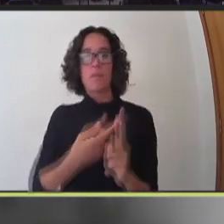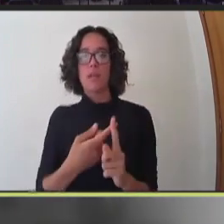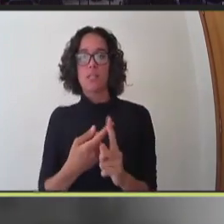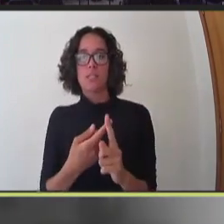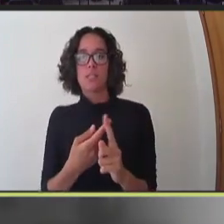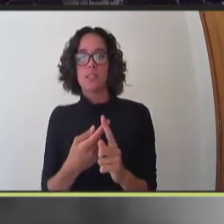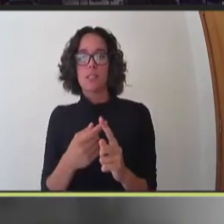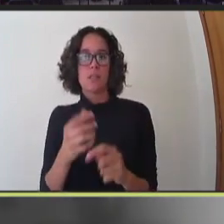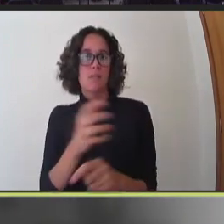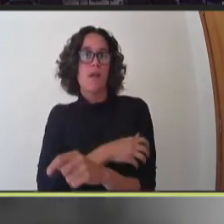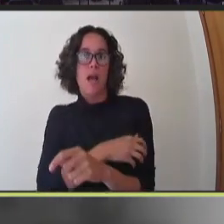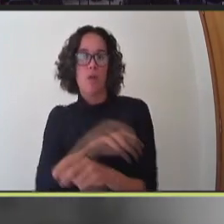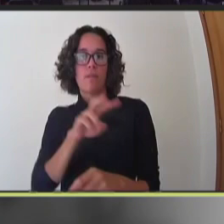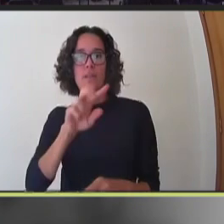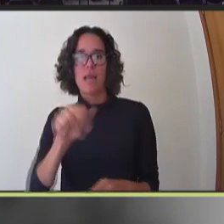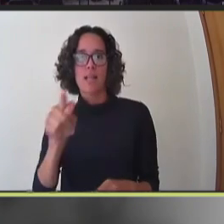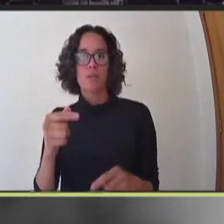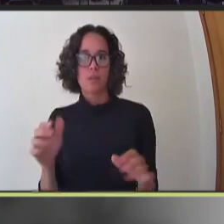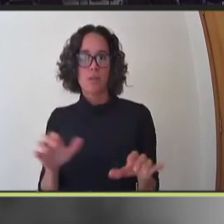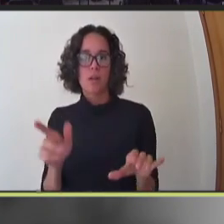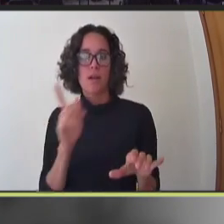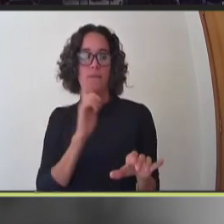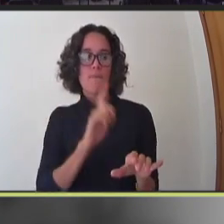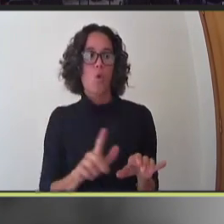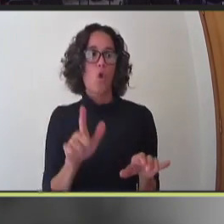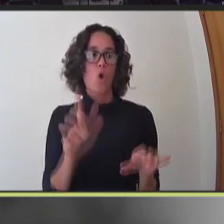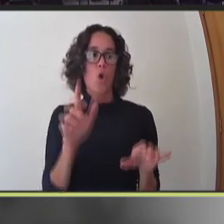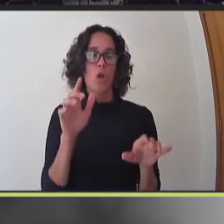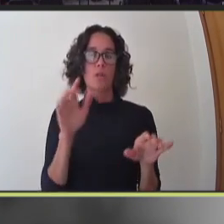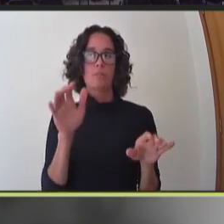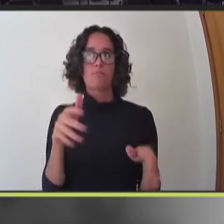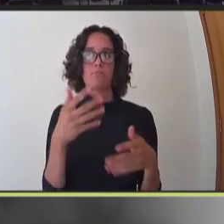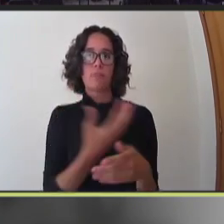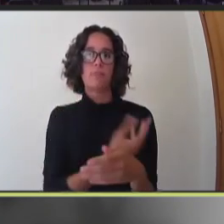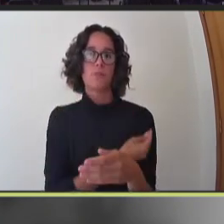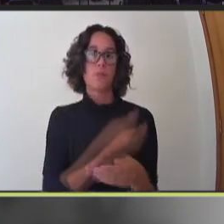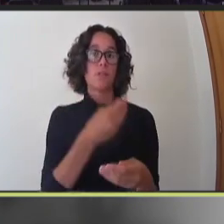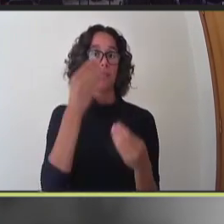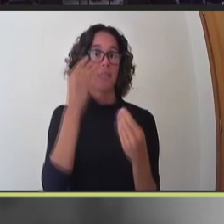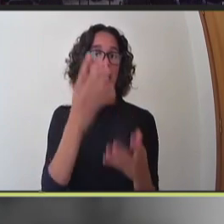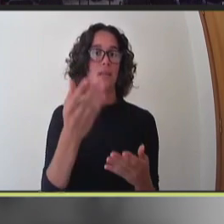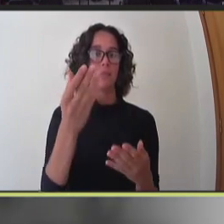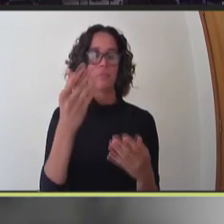terms of immunization data exchange, it gives us a really unique perspective. And Rebecca